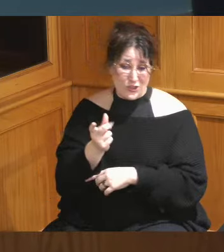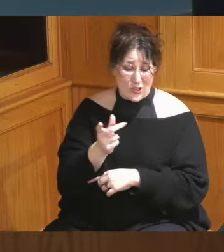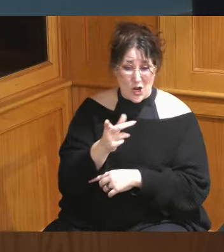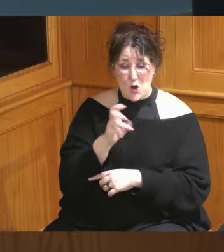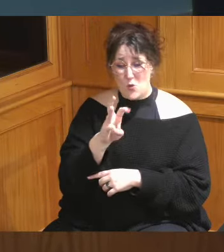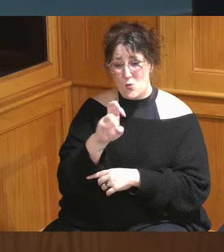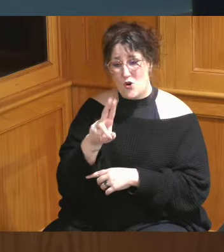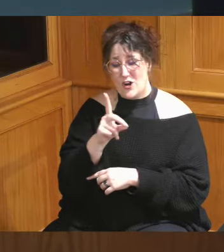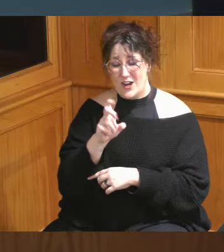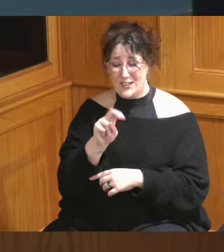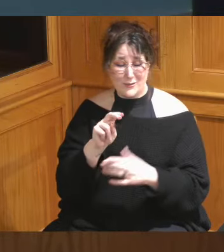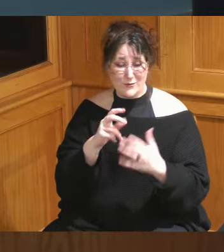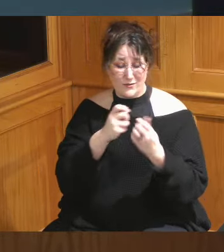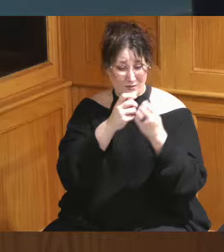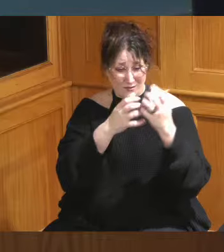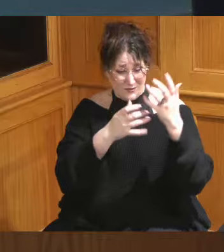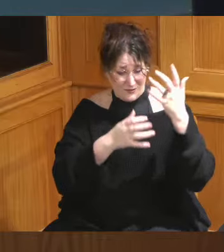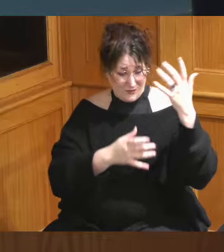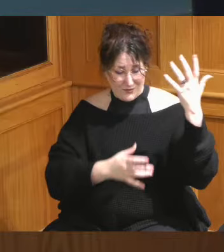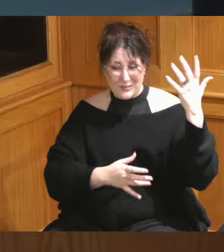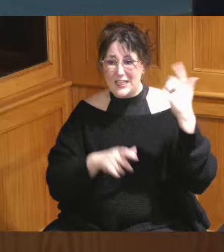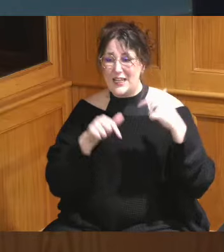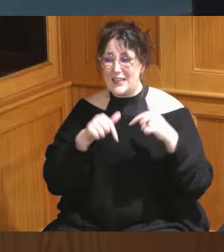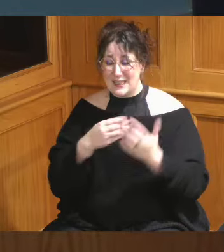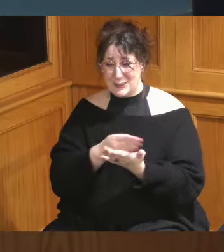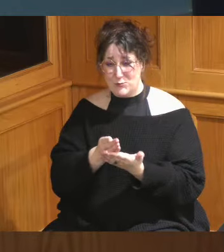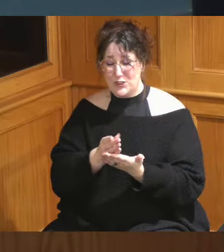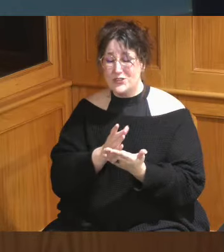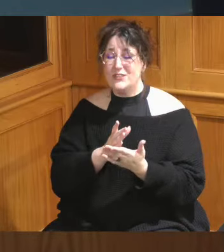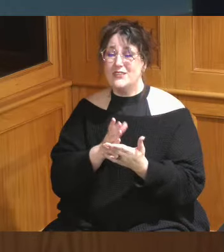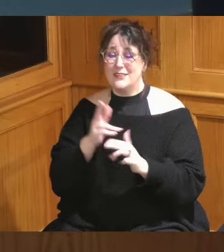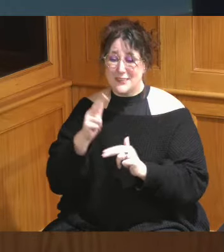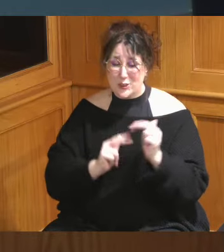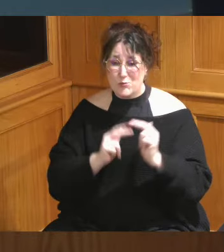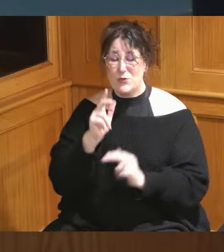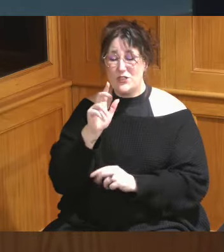goes on. This is a budget built around public safety and I think that's what our constituents